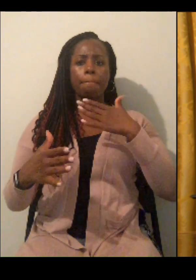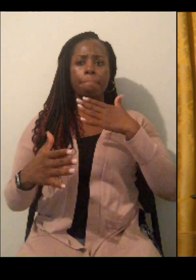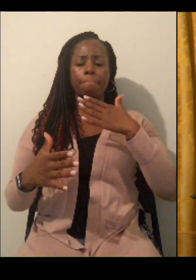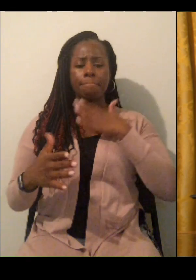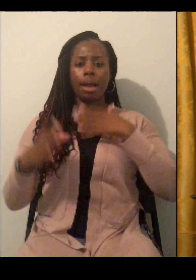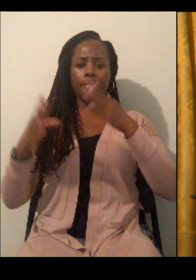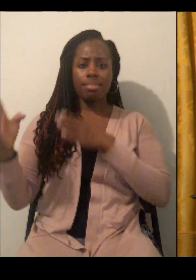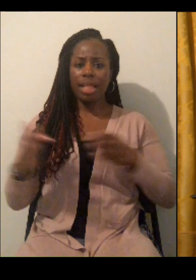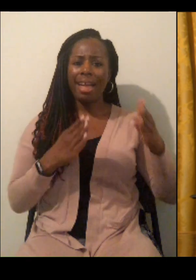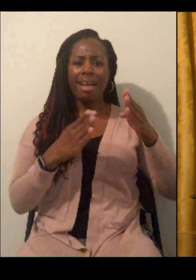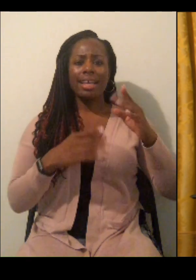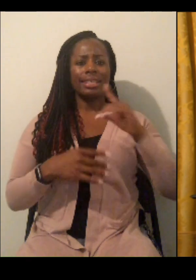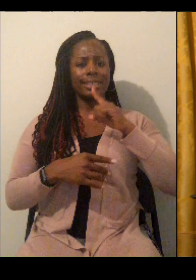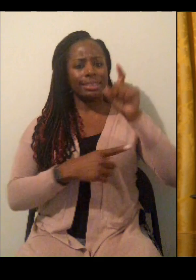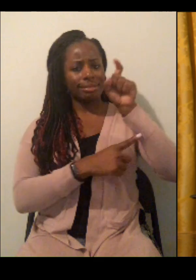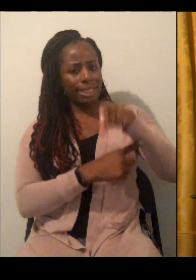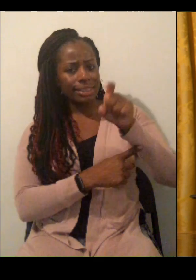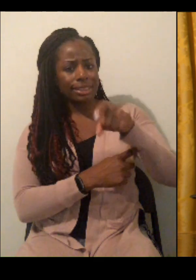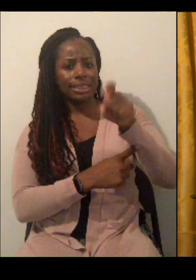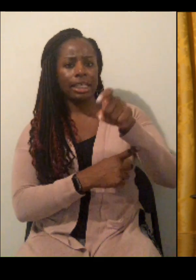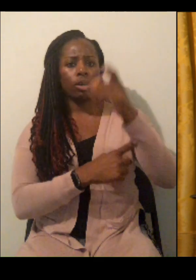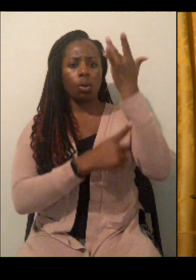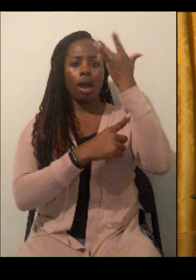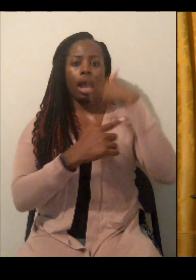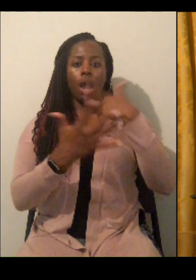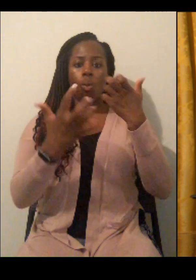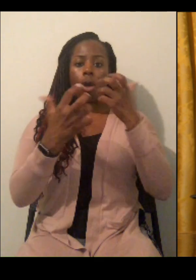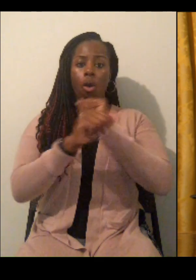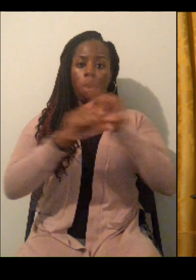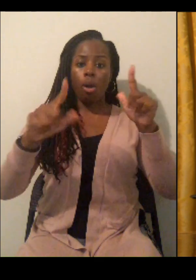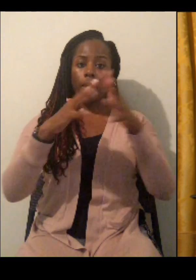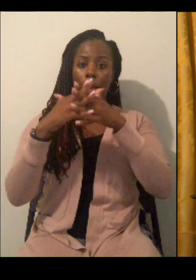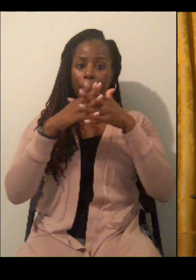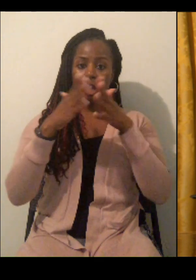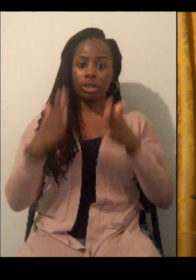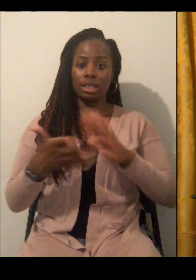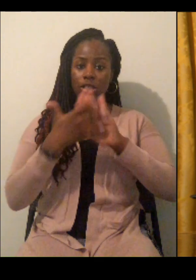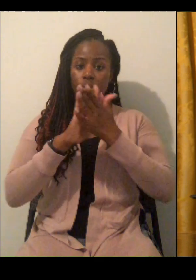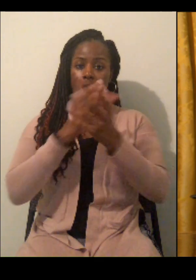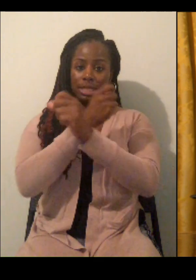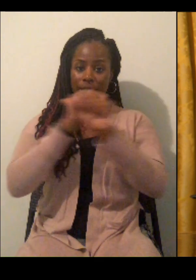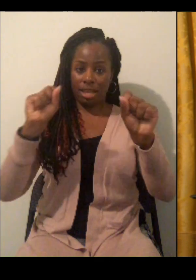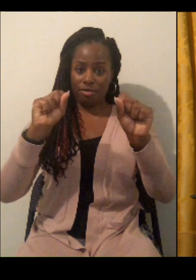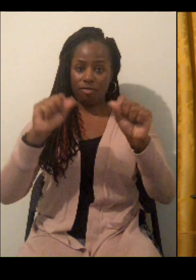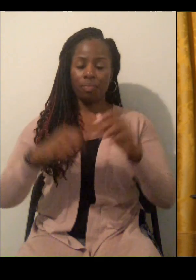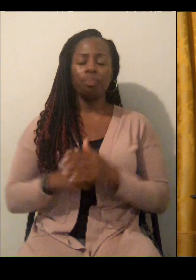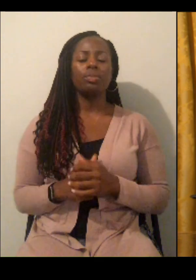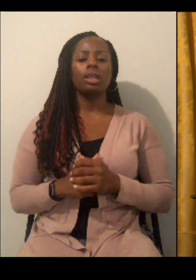well-being of all Americans to keep new cases from entering our shores we will